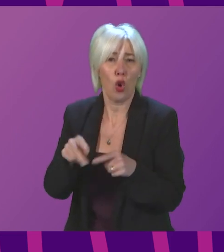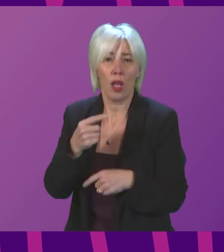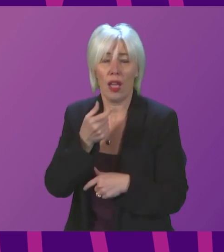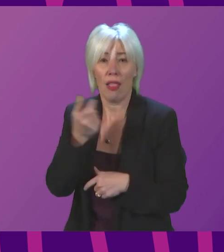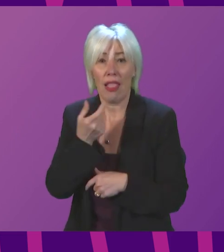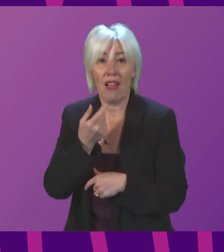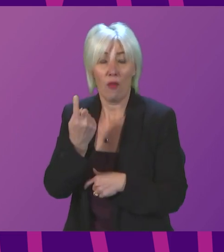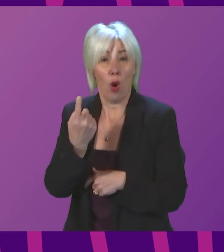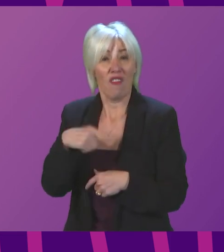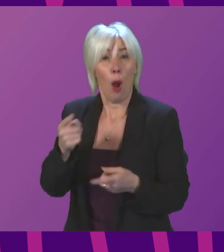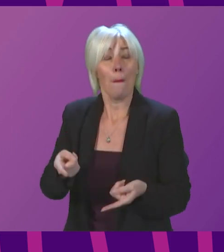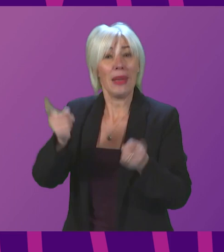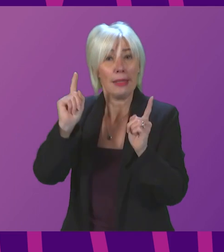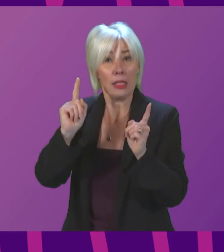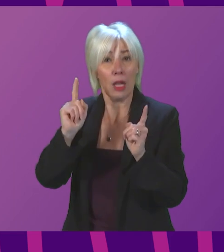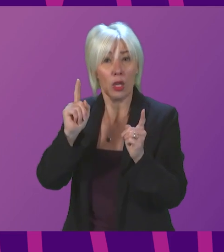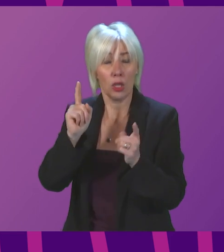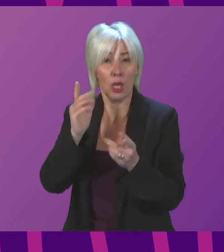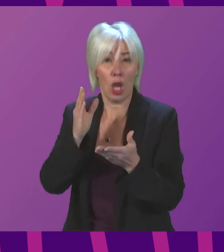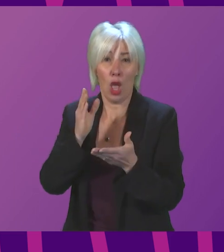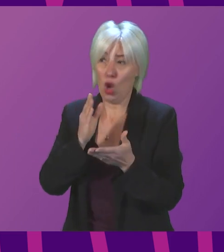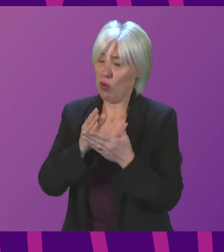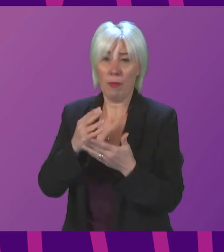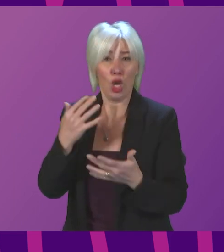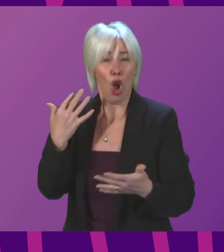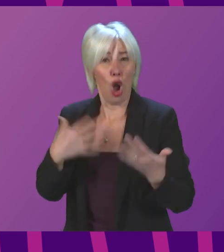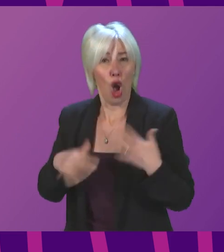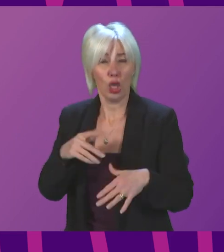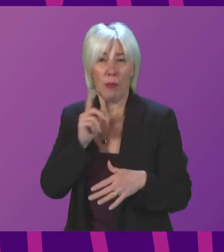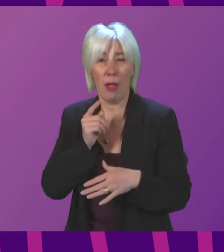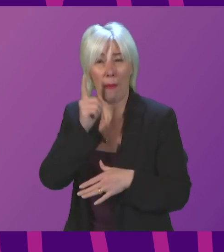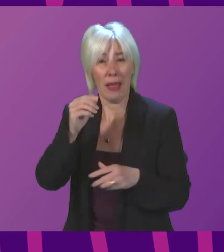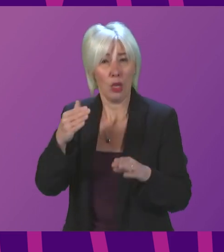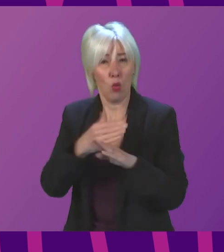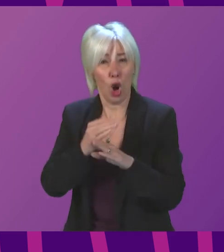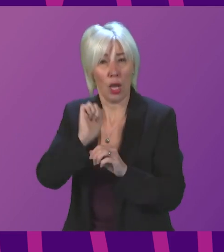ministers that has been so hurtful to people who are employed in the North Sea sector and